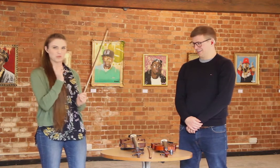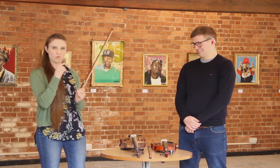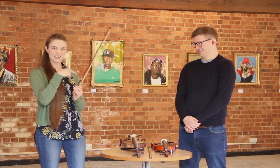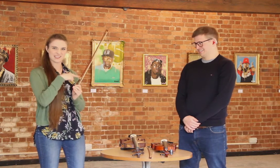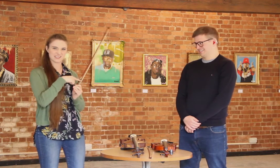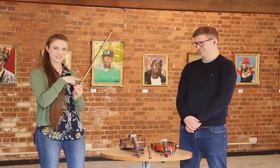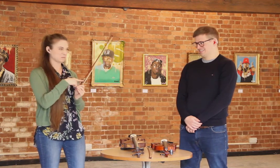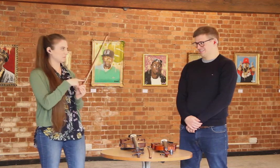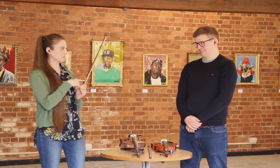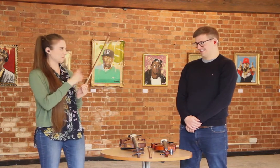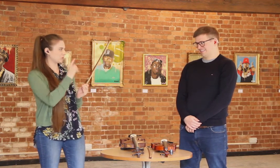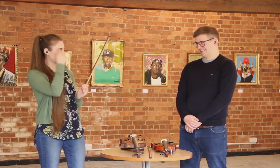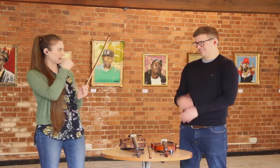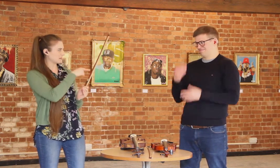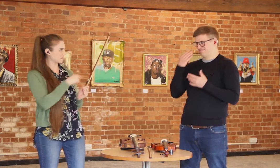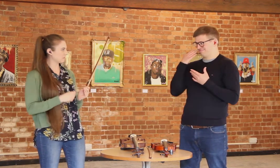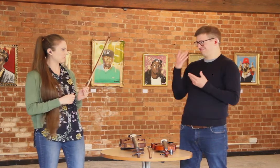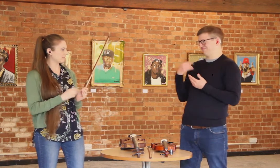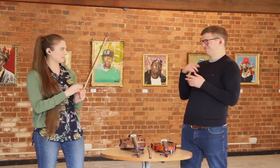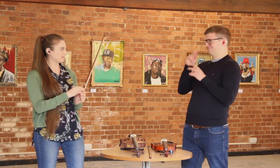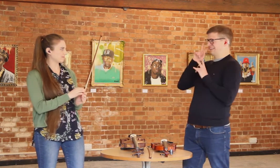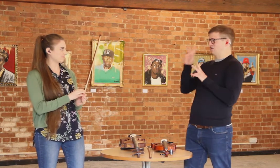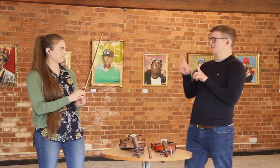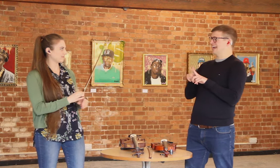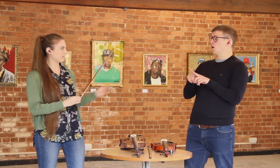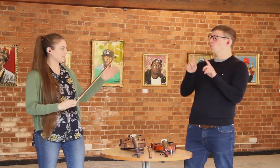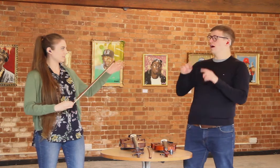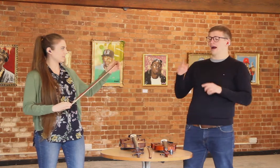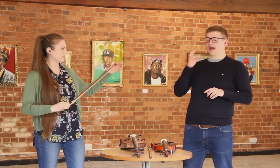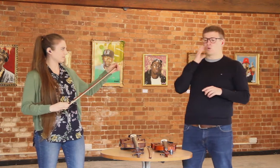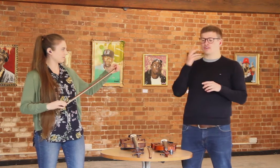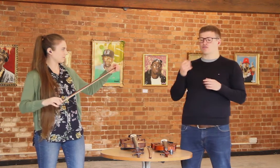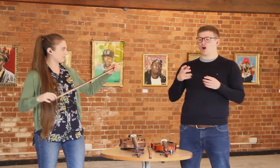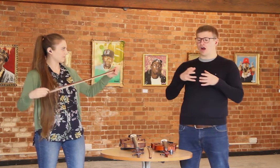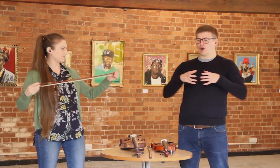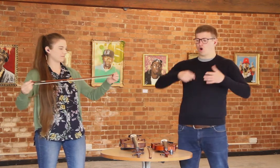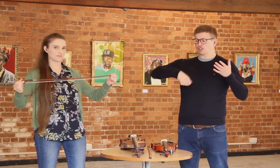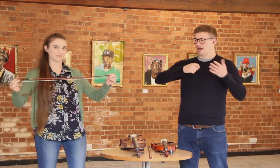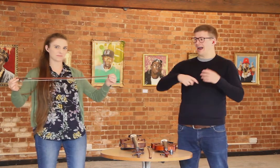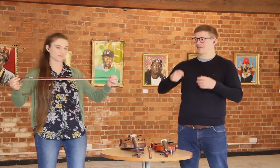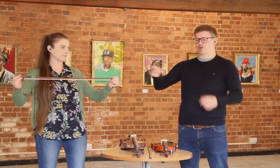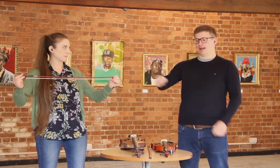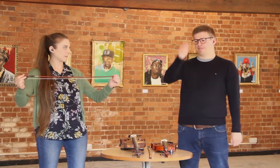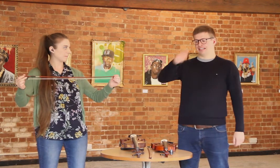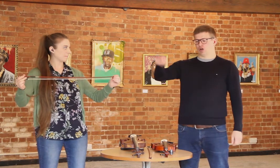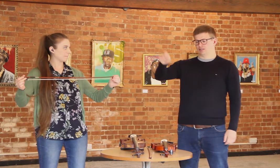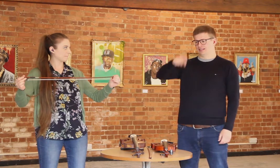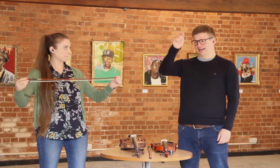What is this? What do you think? S: It looks like, oh, err, when you’ve got an orchestra and they’ve got like a baton